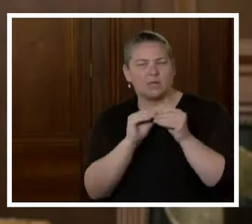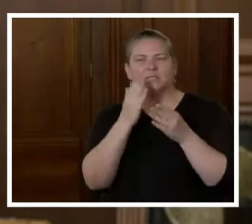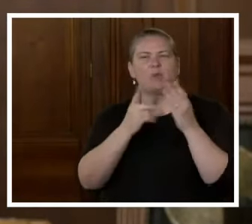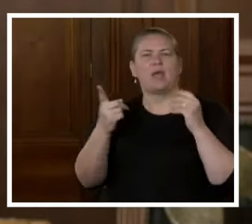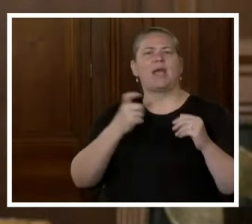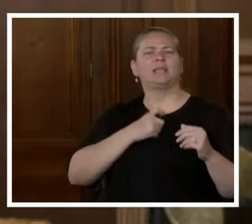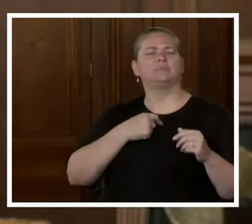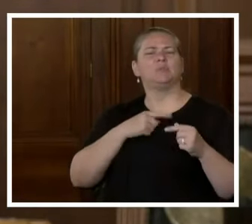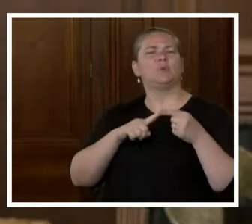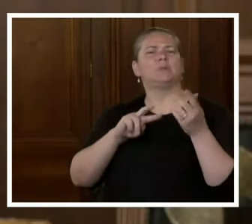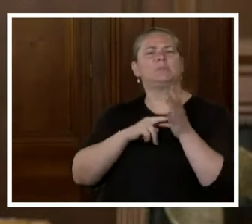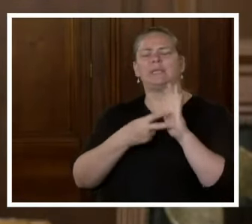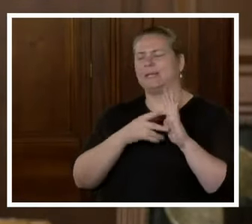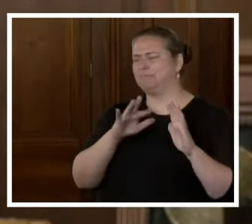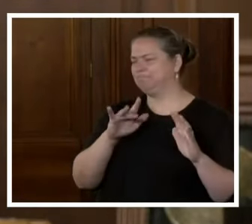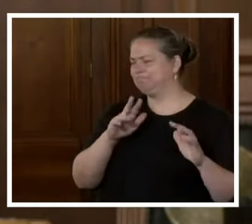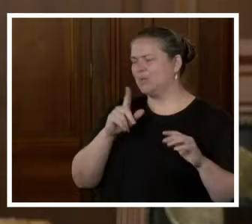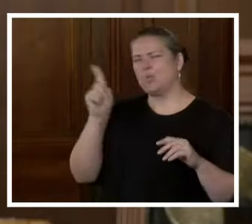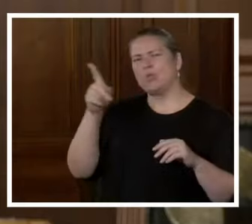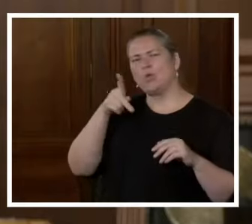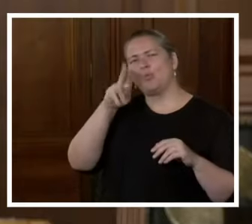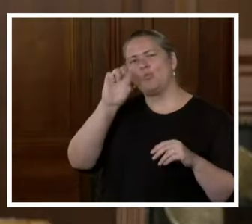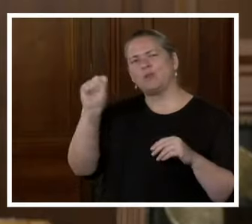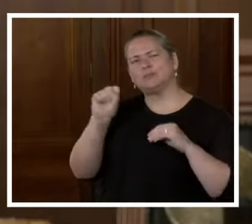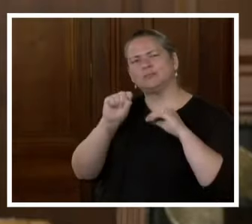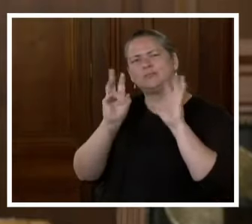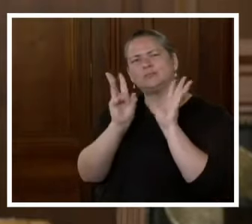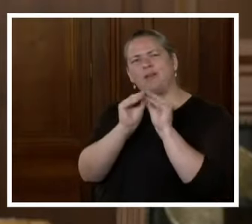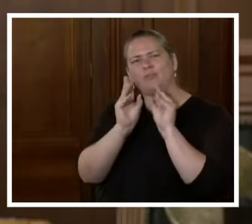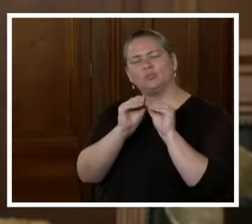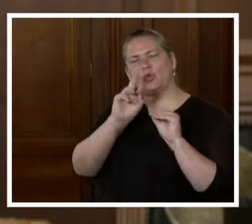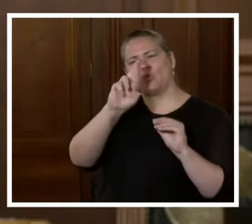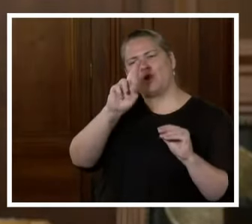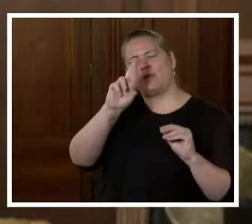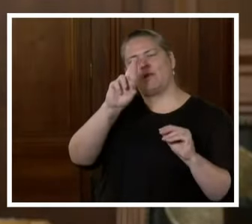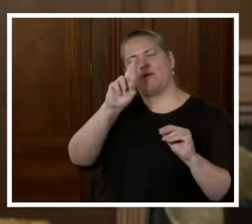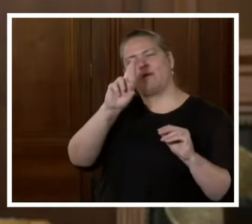SPREAD. THANK YOU.